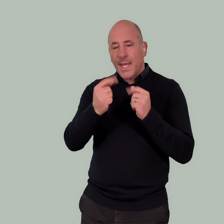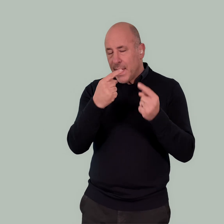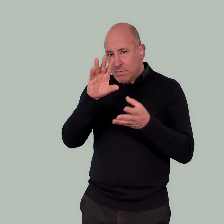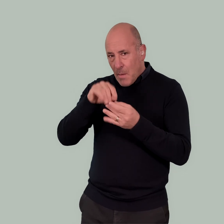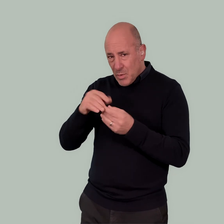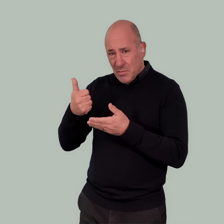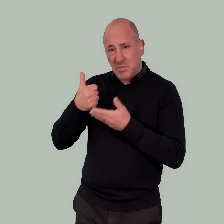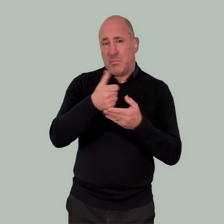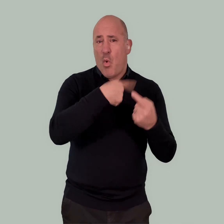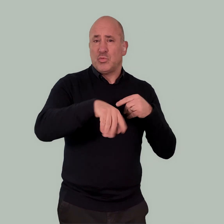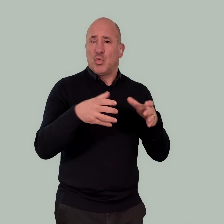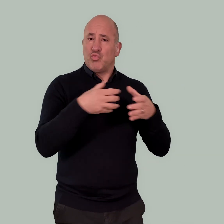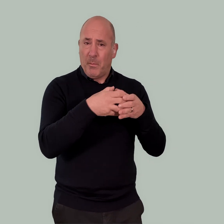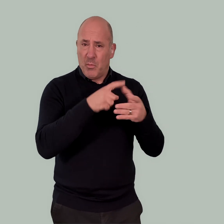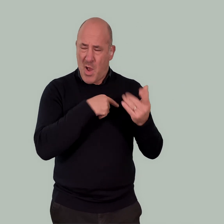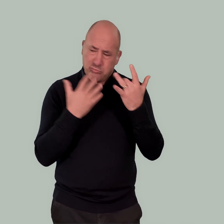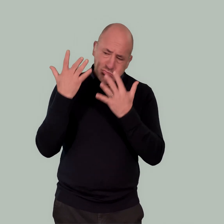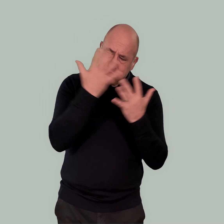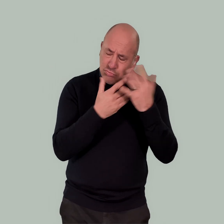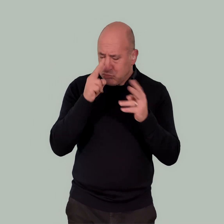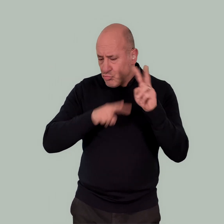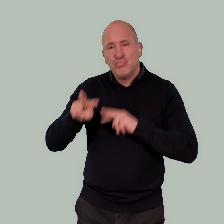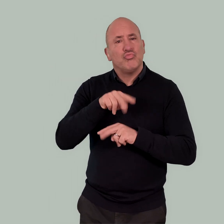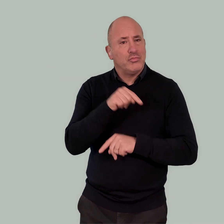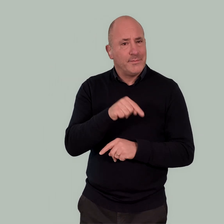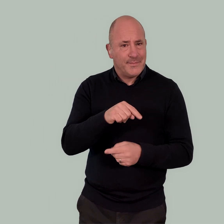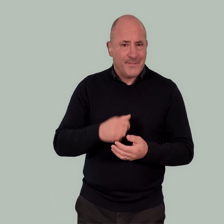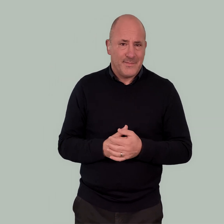the steering group in consolidating the evidence received.